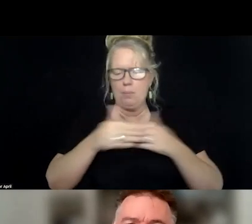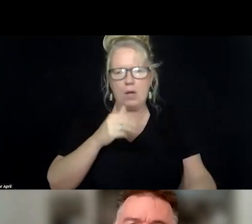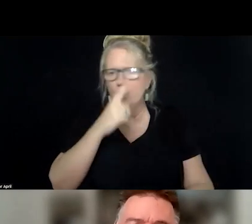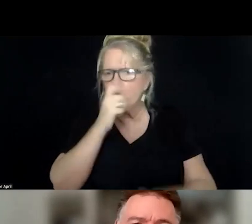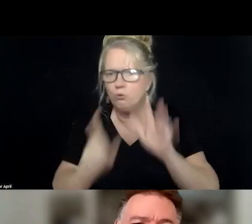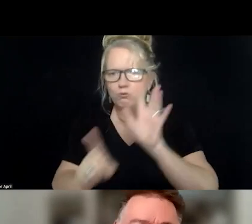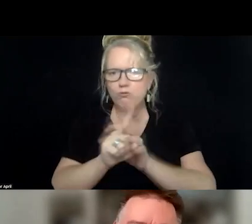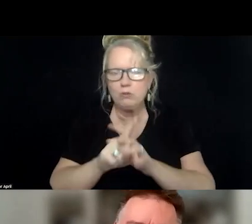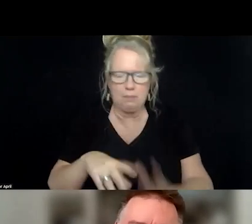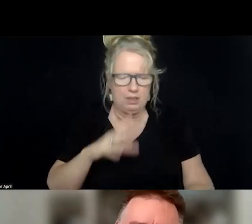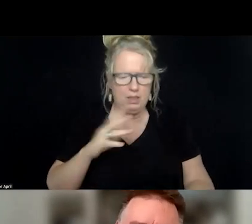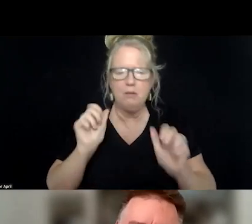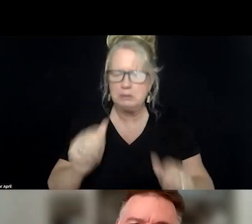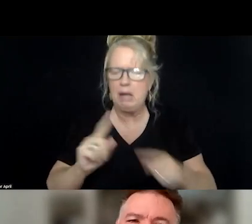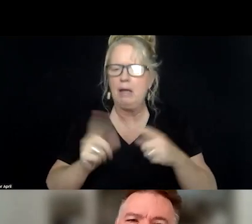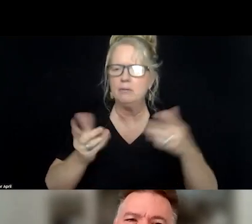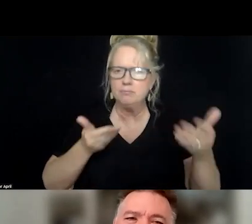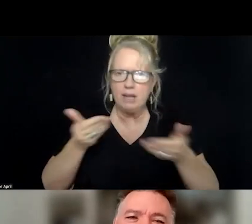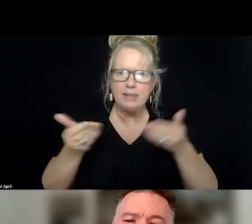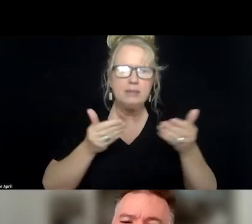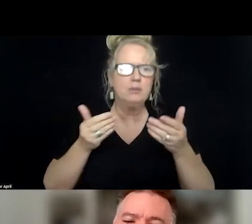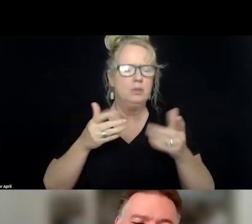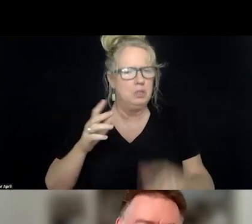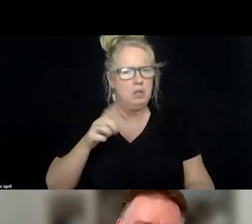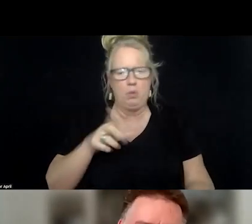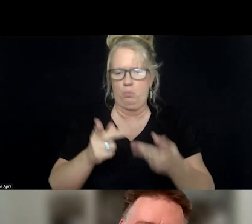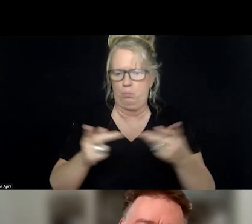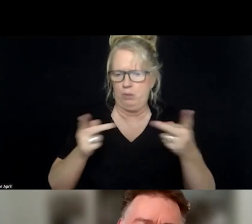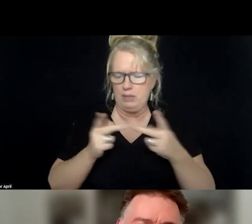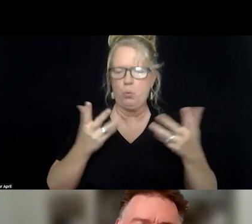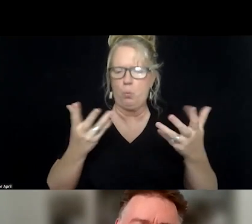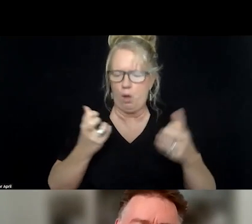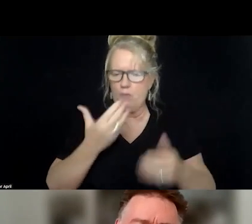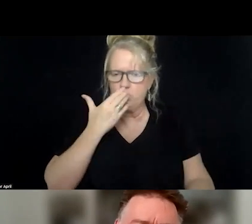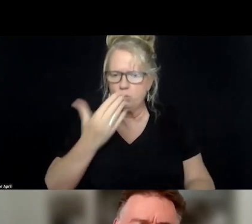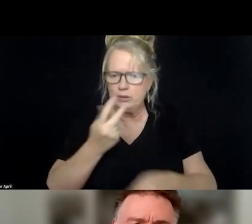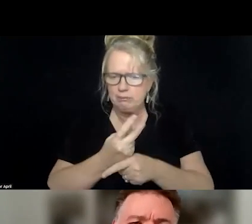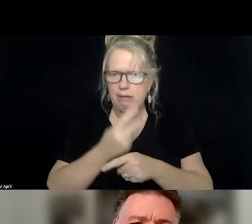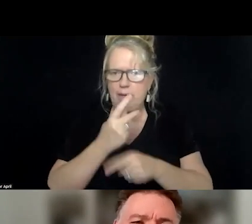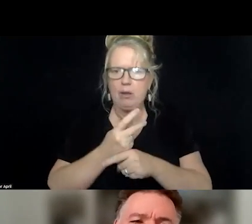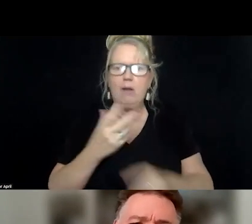IT IS A PLACE WHERE INDIVIDUALS WANT TO GET CARE AND WE GET BETTER